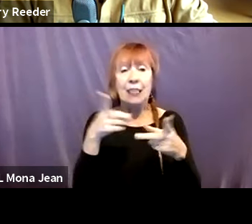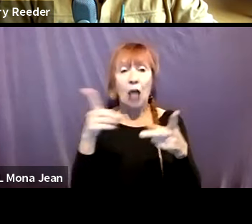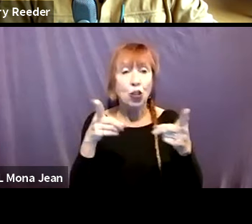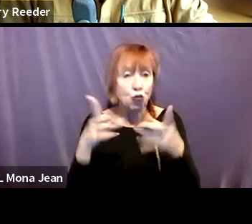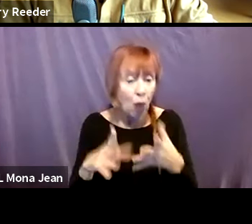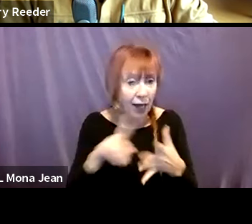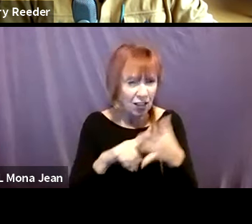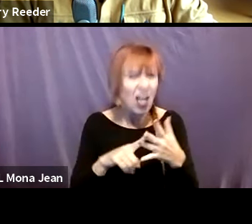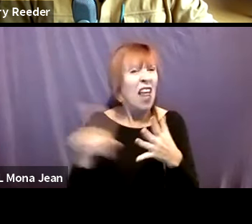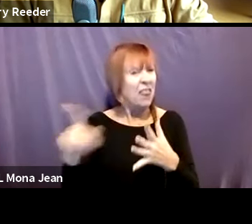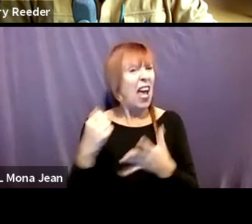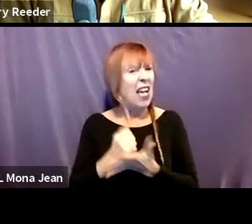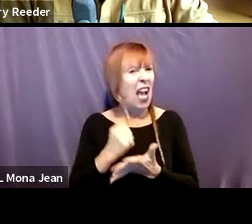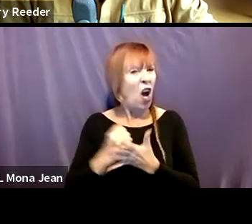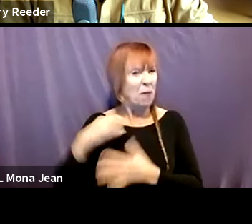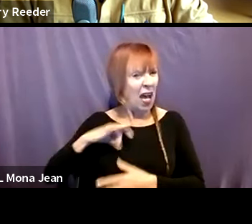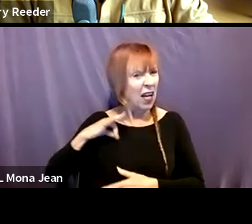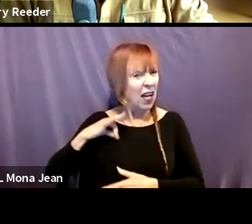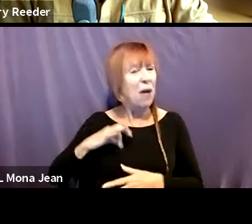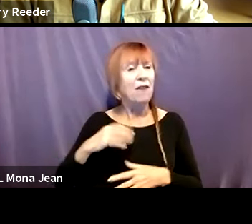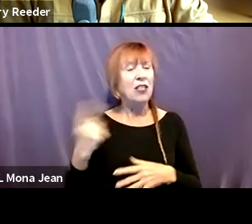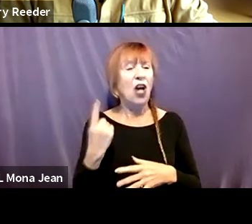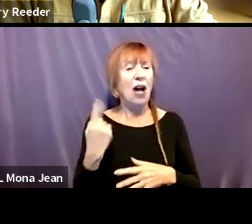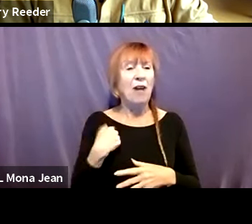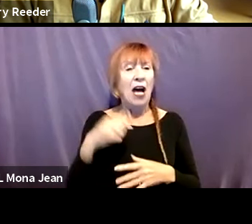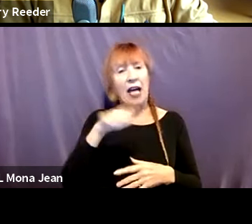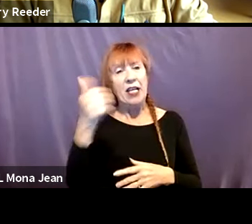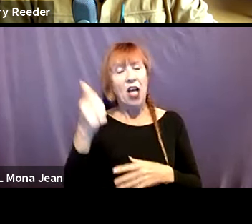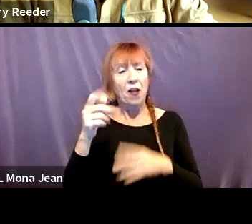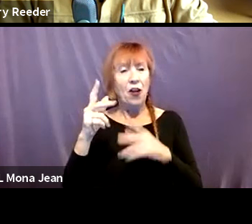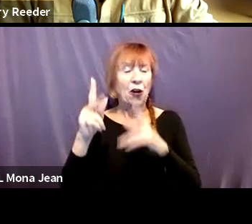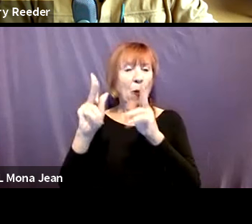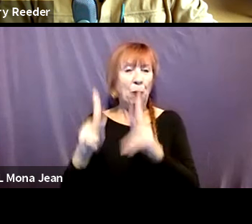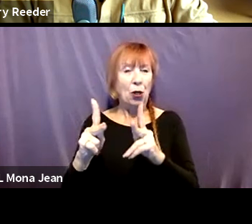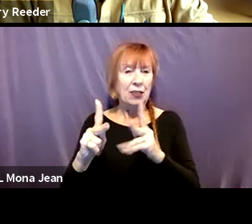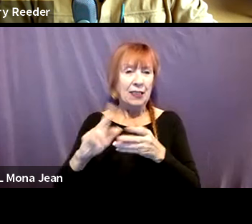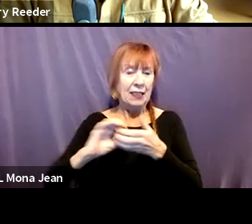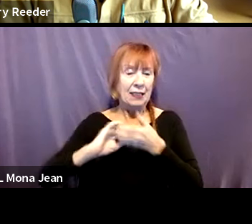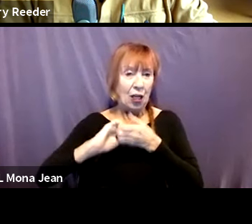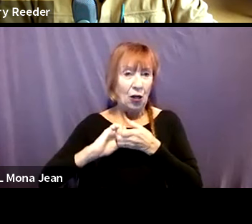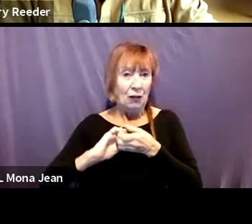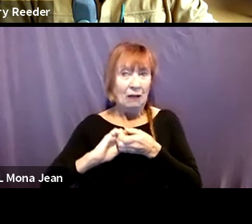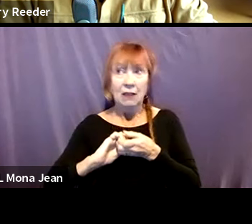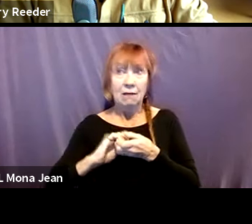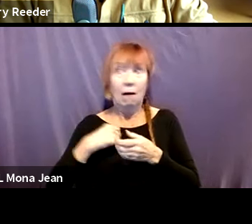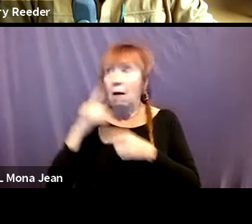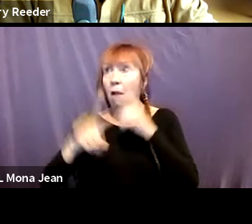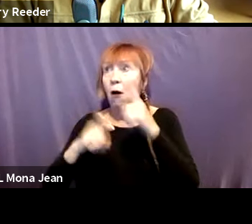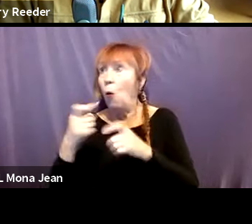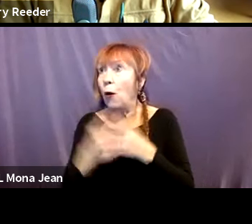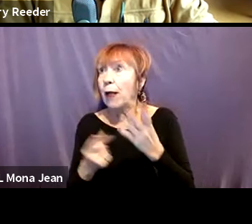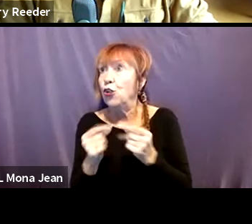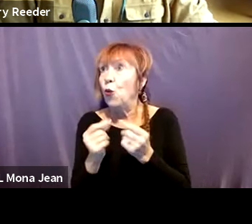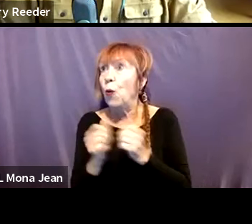So that helped to just have someone there to just ask, you know, "What I do with my hands?", you know,